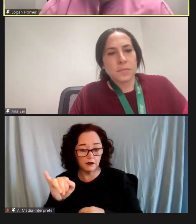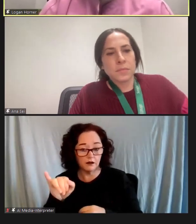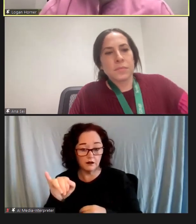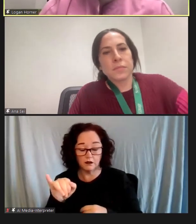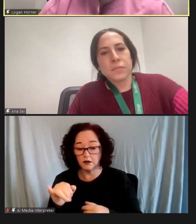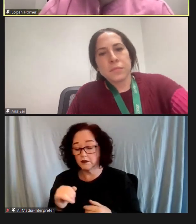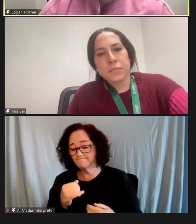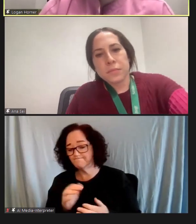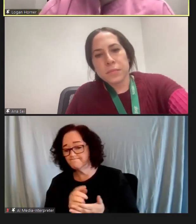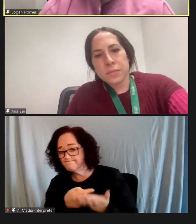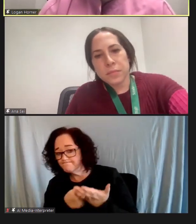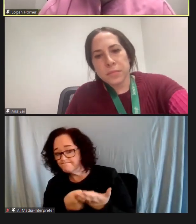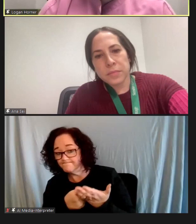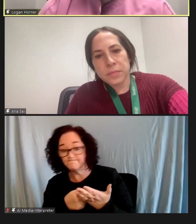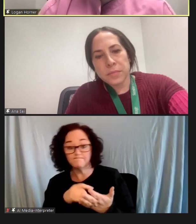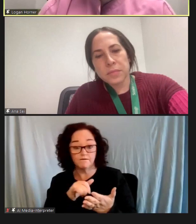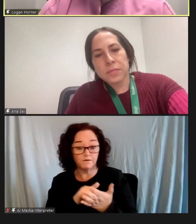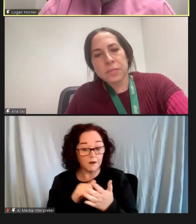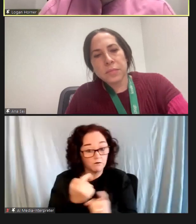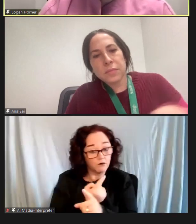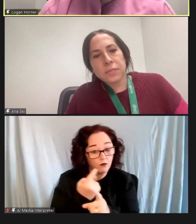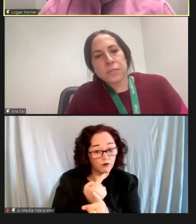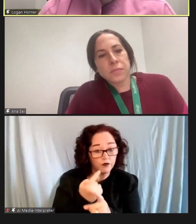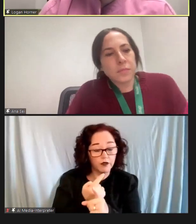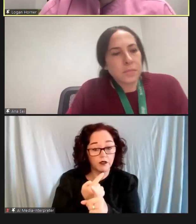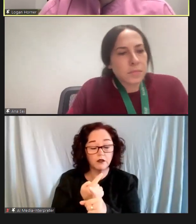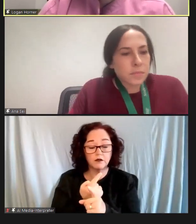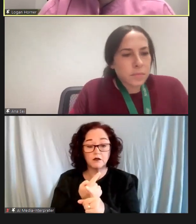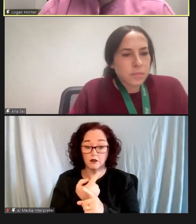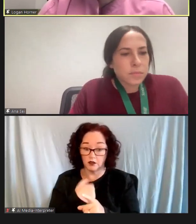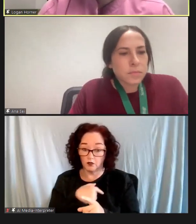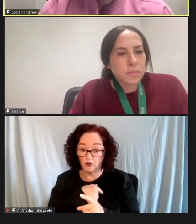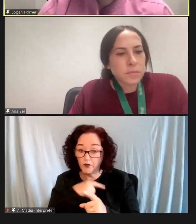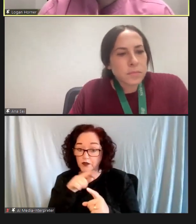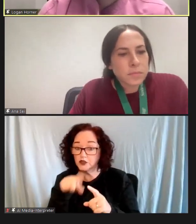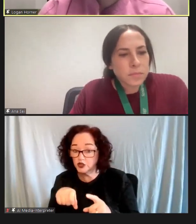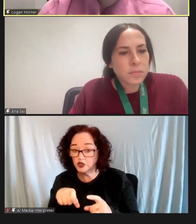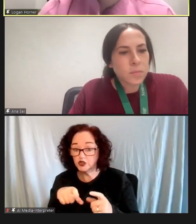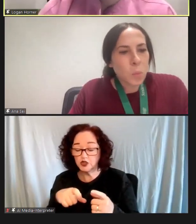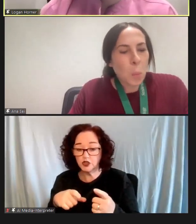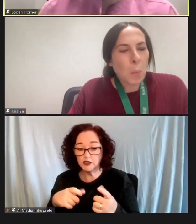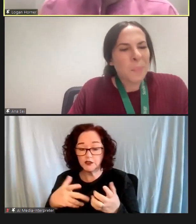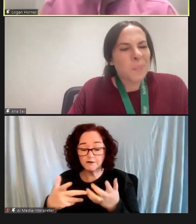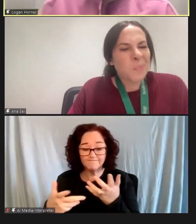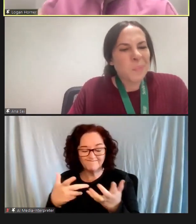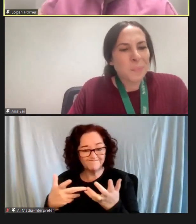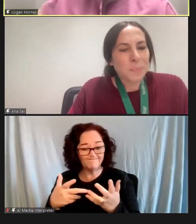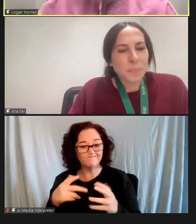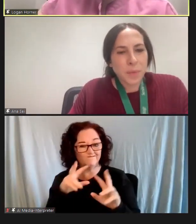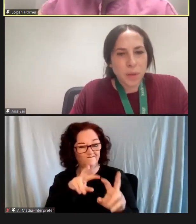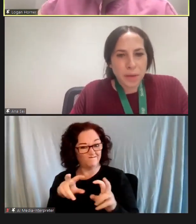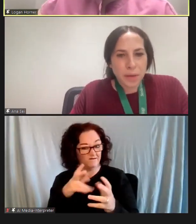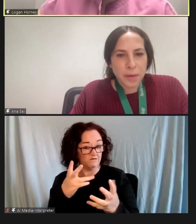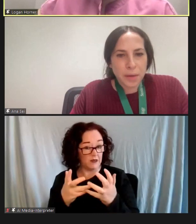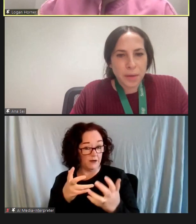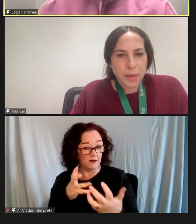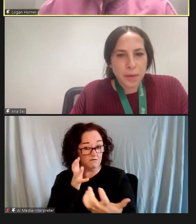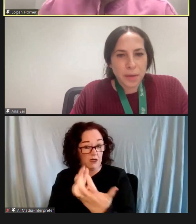want to um explore to see how a child will be doing with